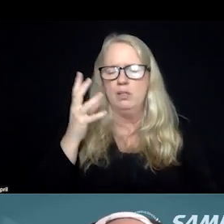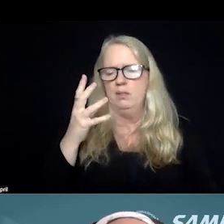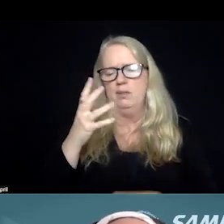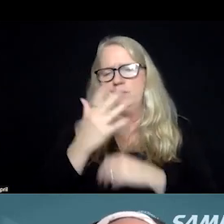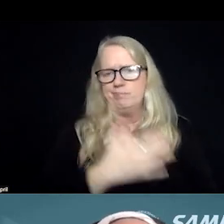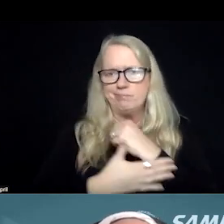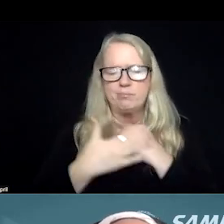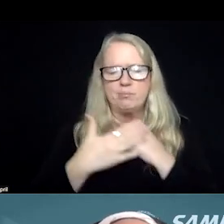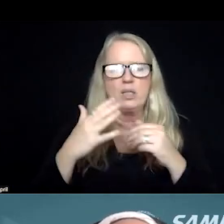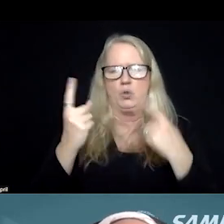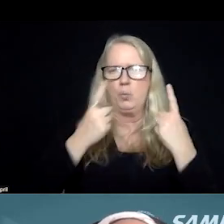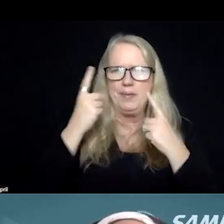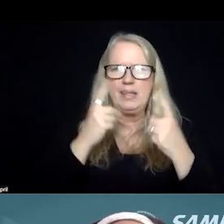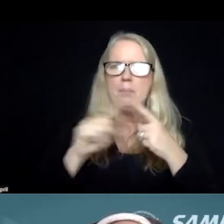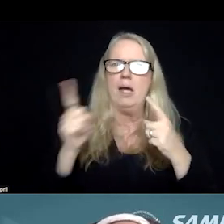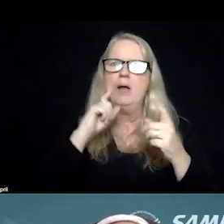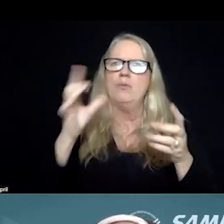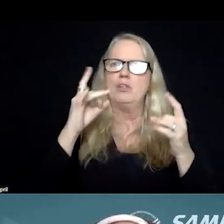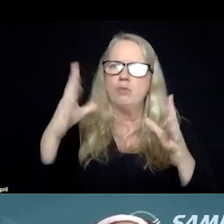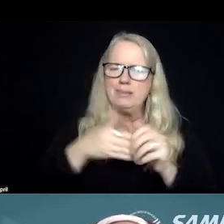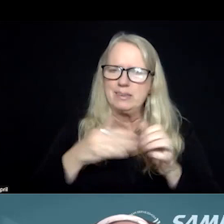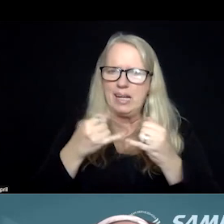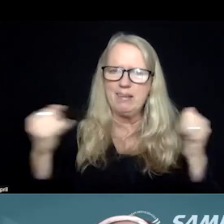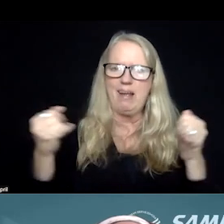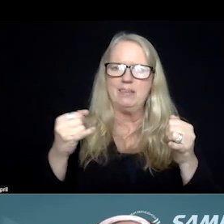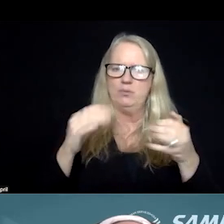WE WHEN THINK ABOUT THE NEEDS, A LOT OF TIMES RURAL AND